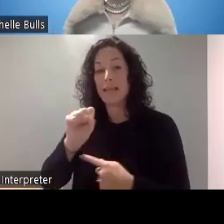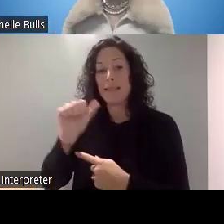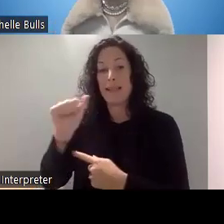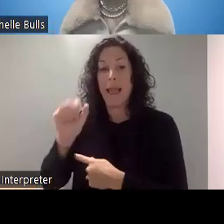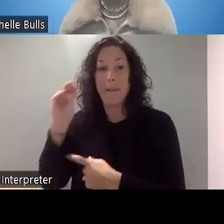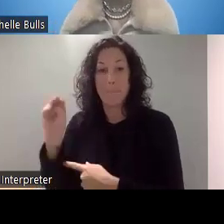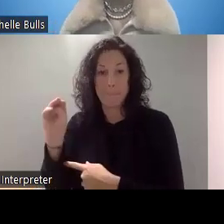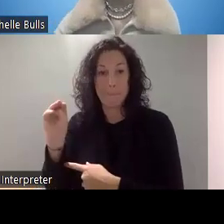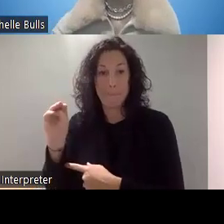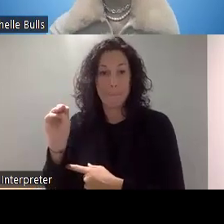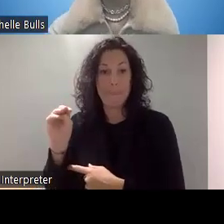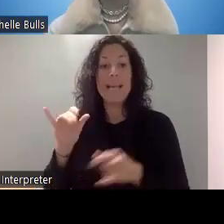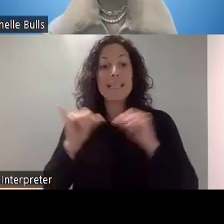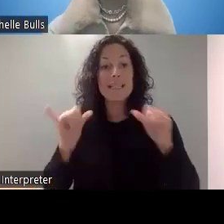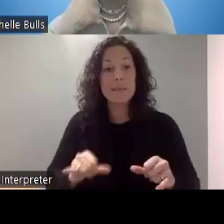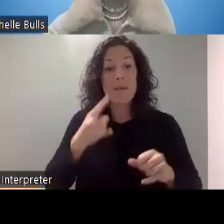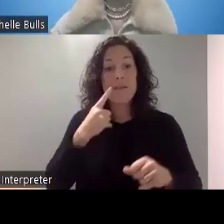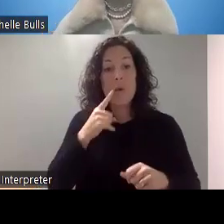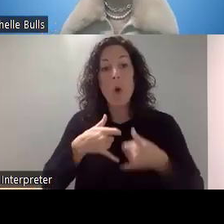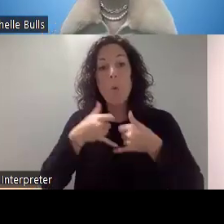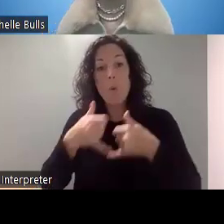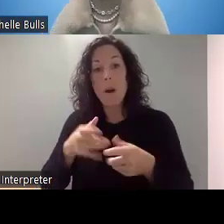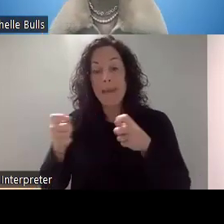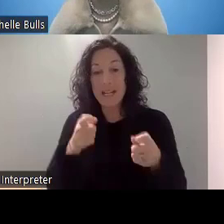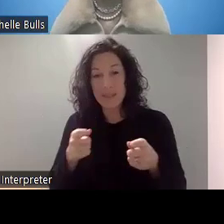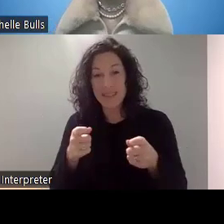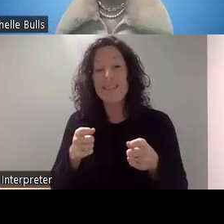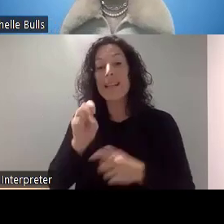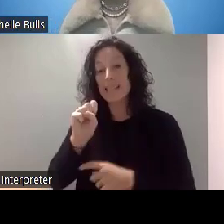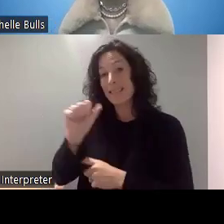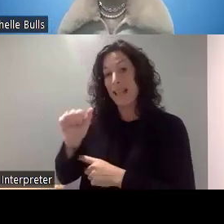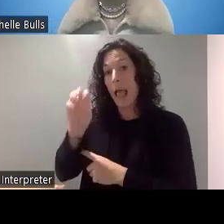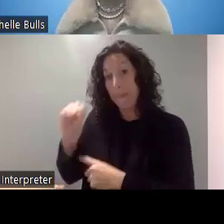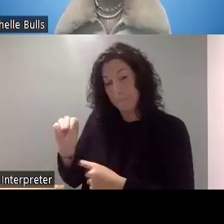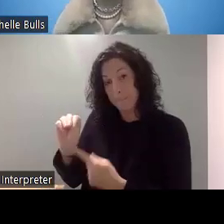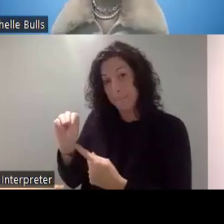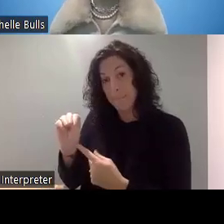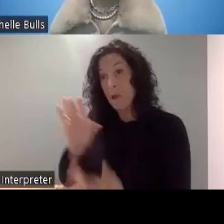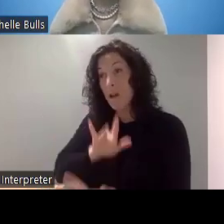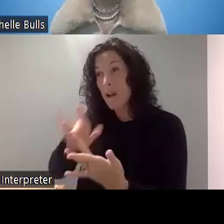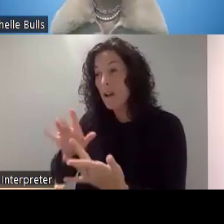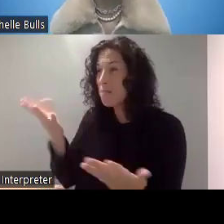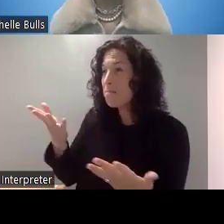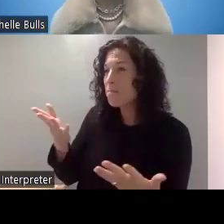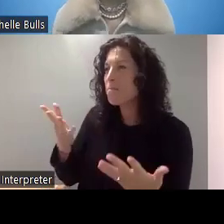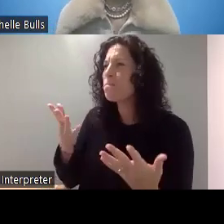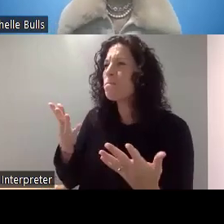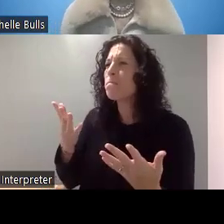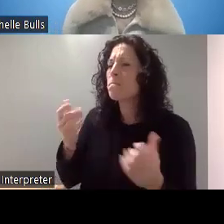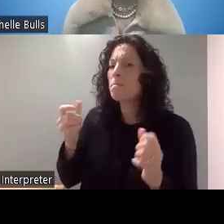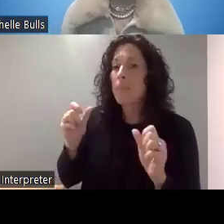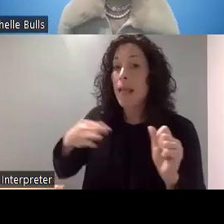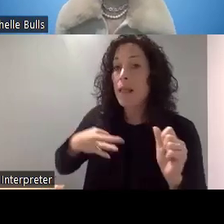to make sure that you know when your registrations are and when they expire so that you can obtain the assistance